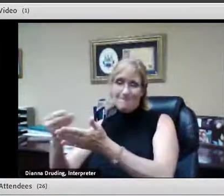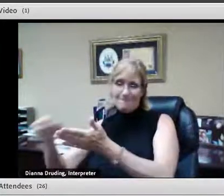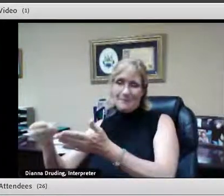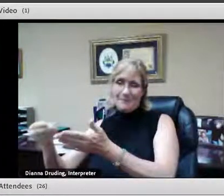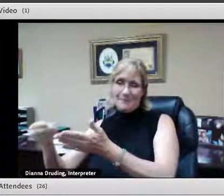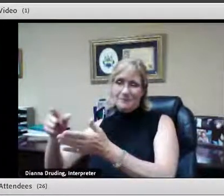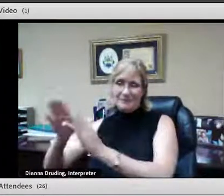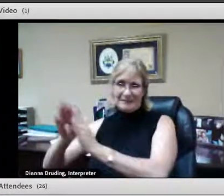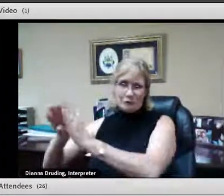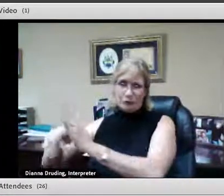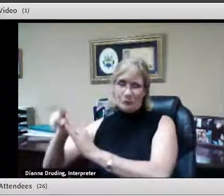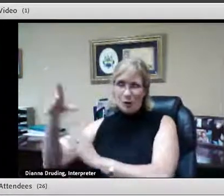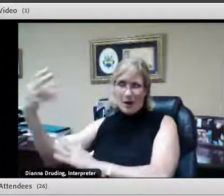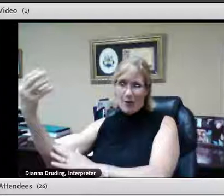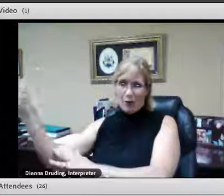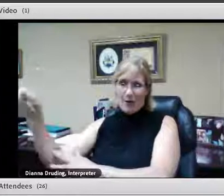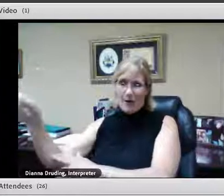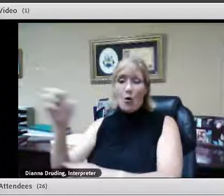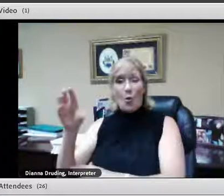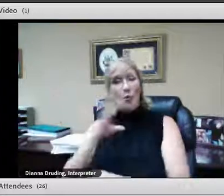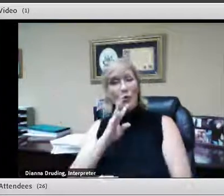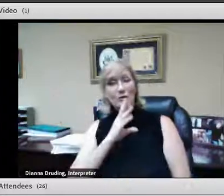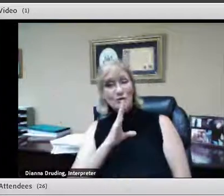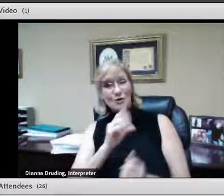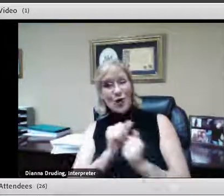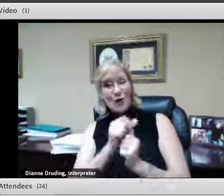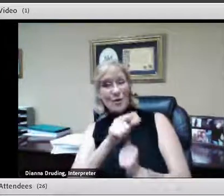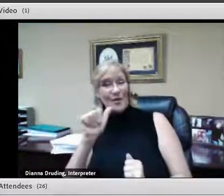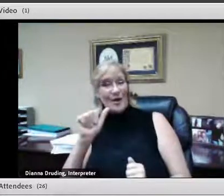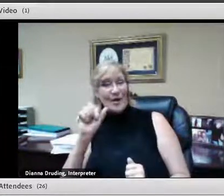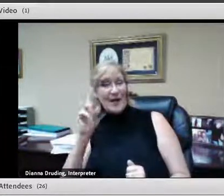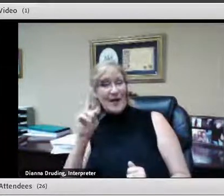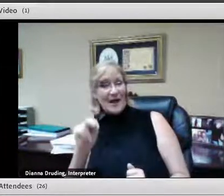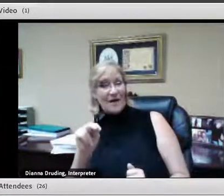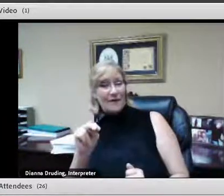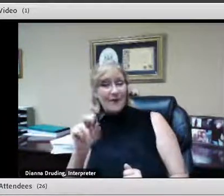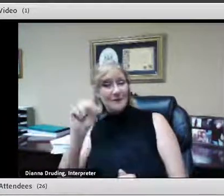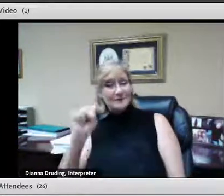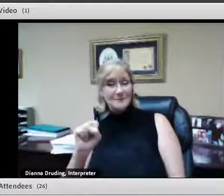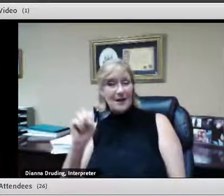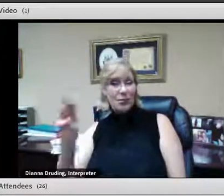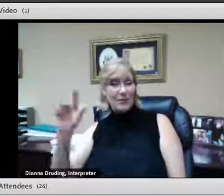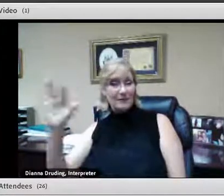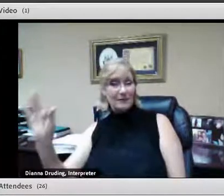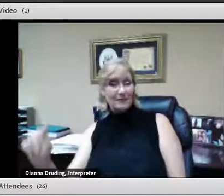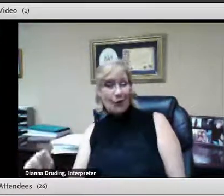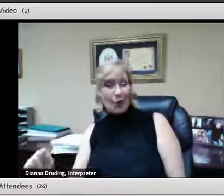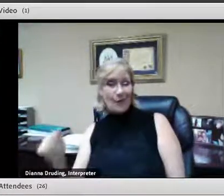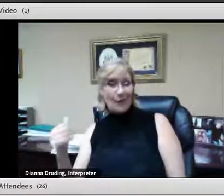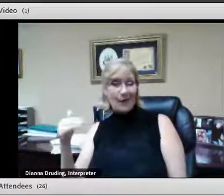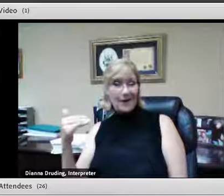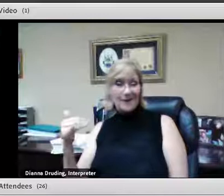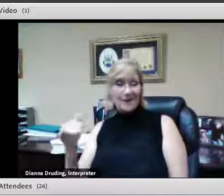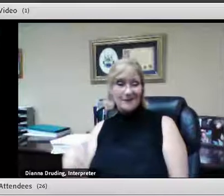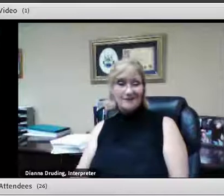Hilary: You can also talk to Aaron. Ryan: That's right. Hilary: Talk to SWFLN. Ryan: Talk to SWFLN. They've got 3-D printers. Just some games that you could play,